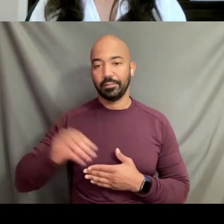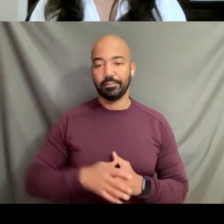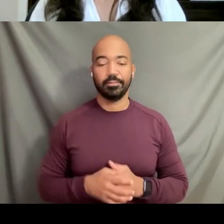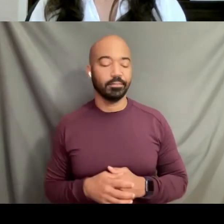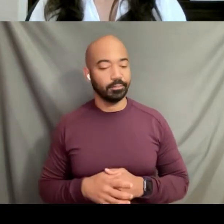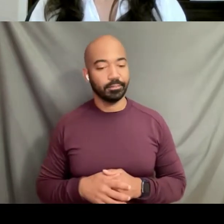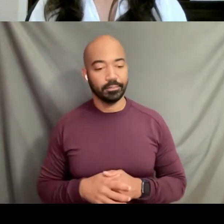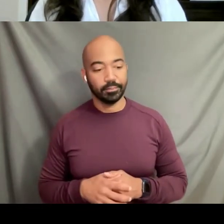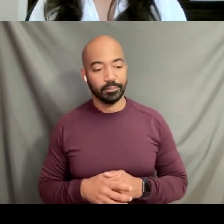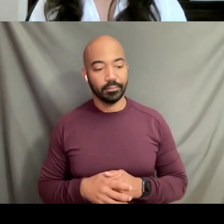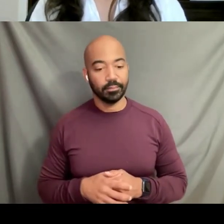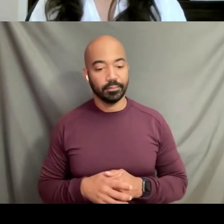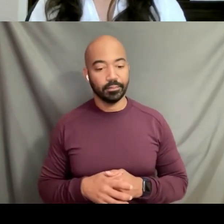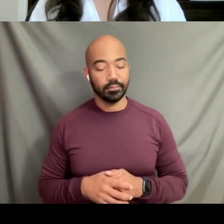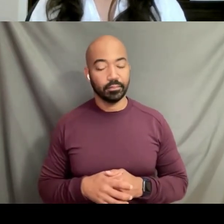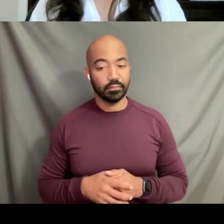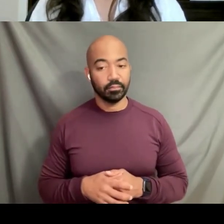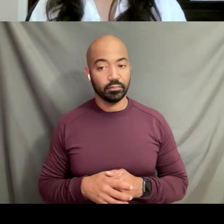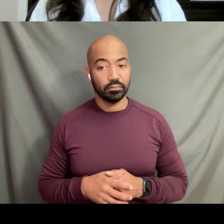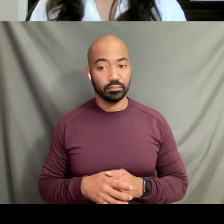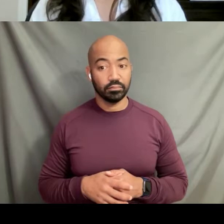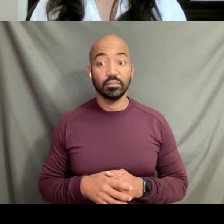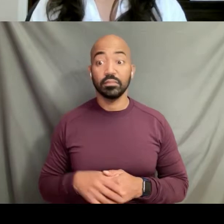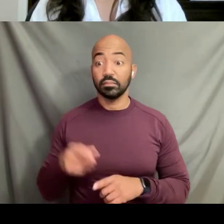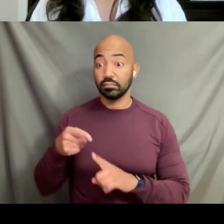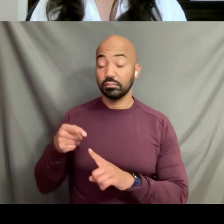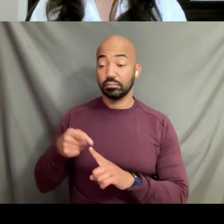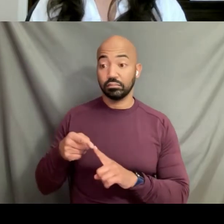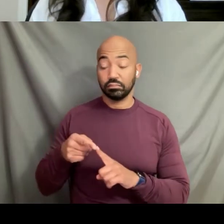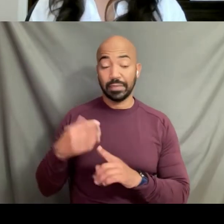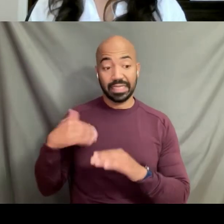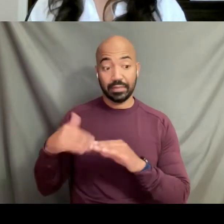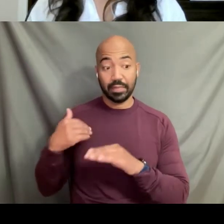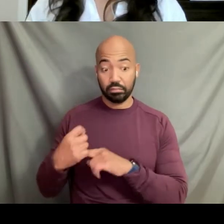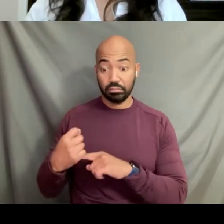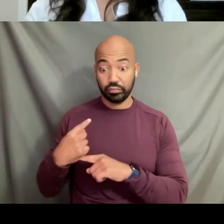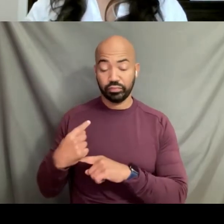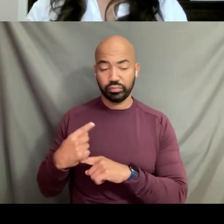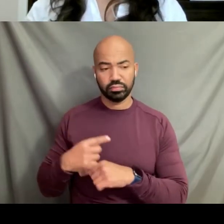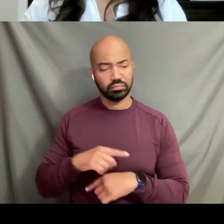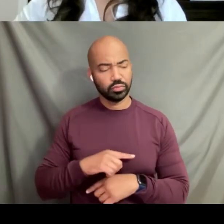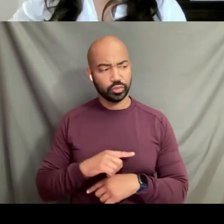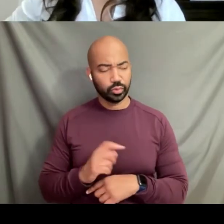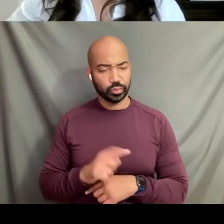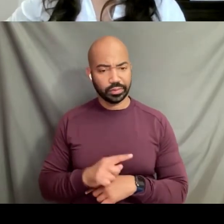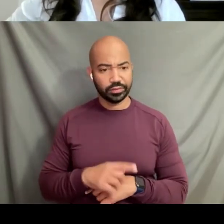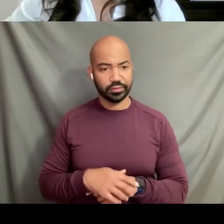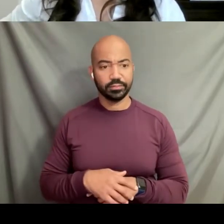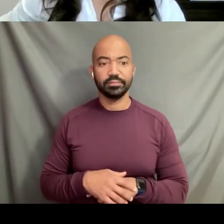and he sent me an email asking me a question. So this very particular person had already